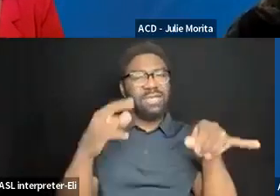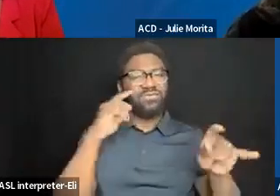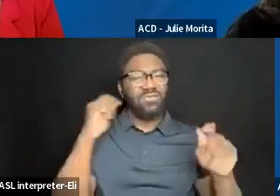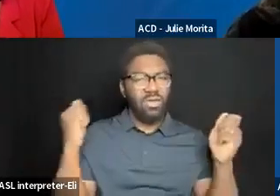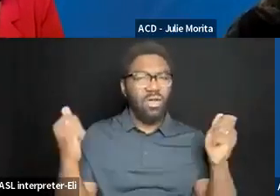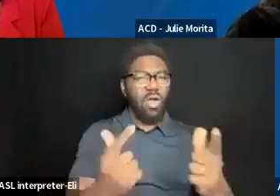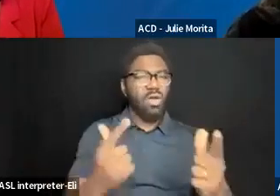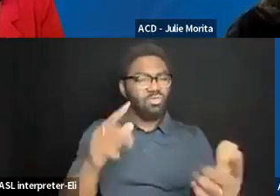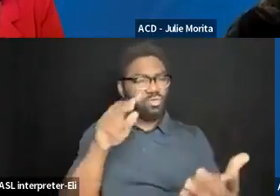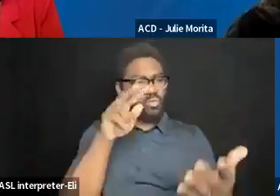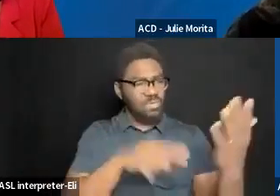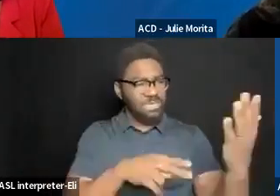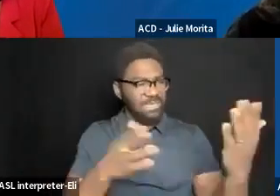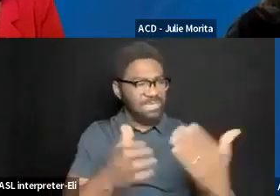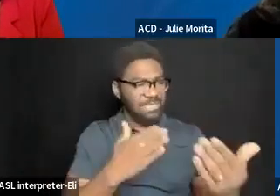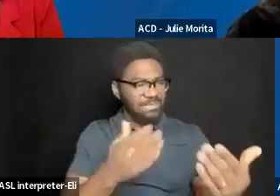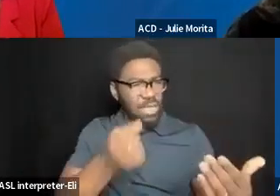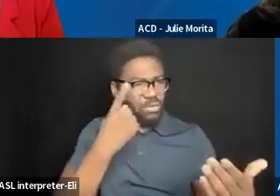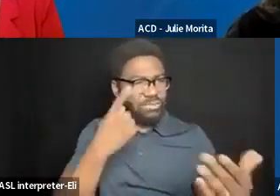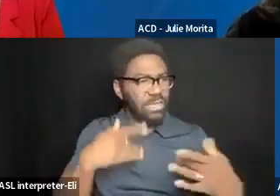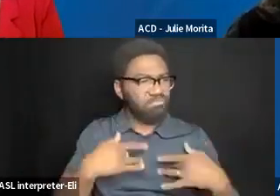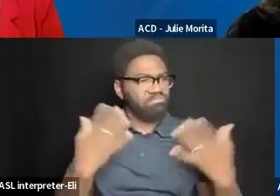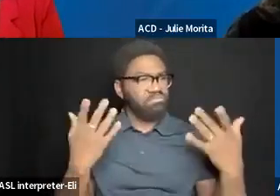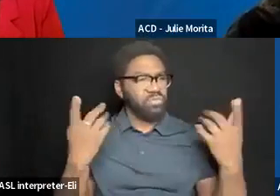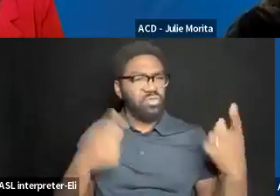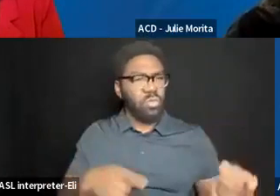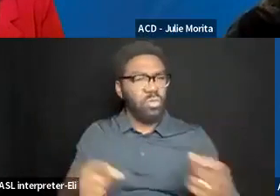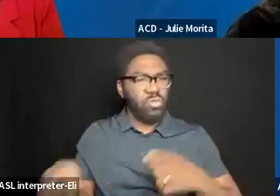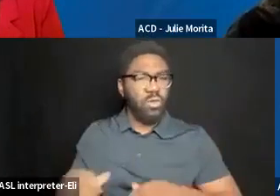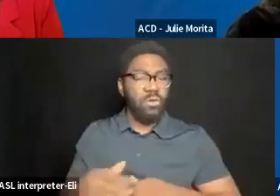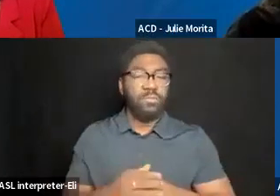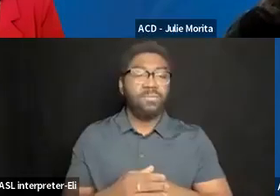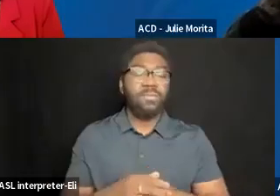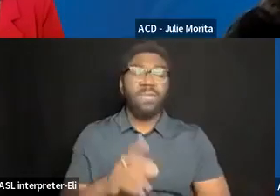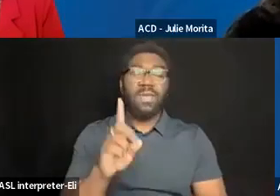So data authorities is one. Human resources authorities is another.